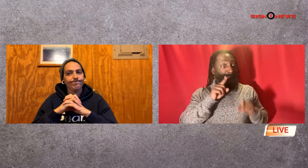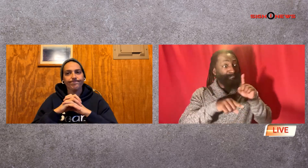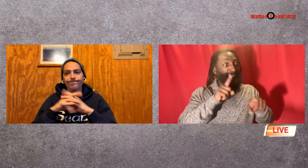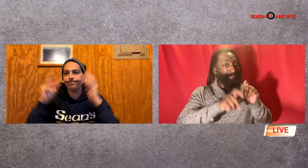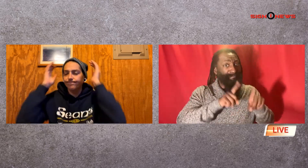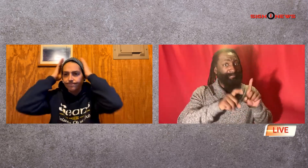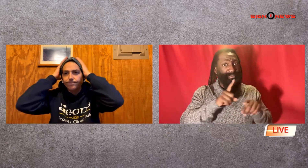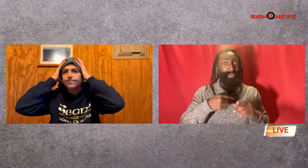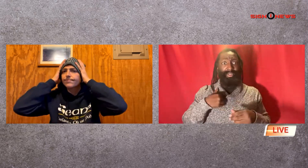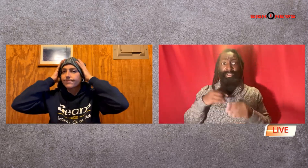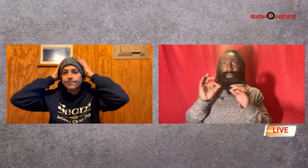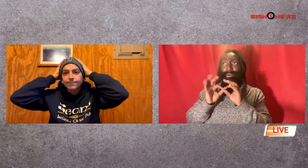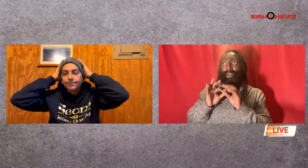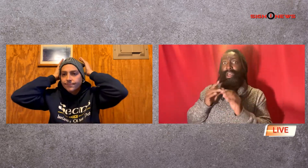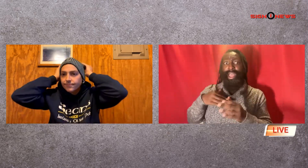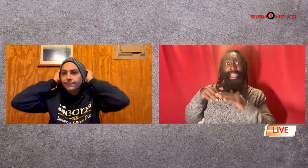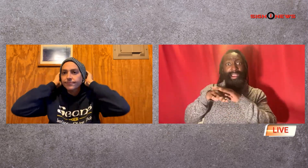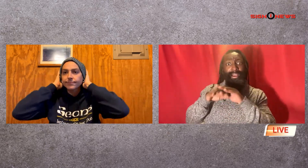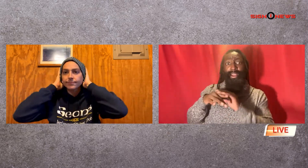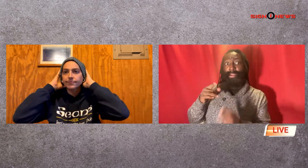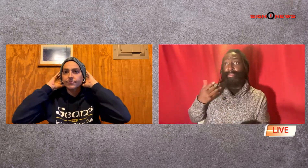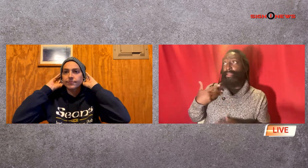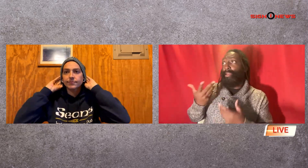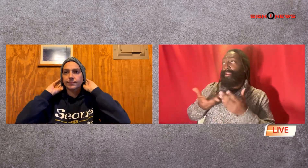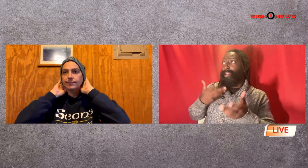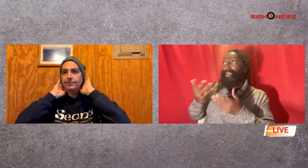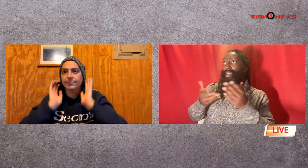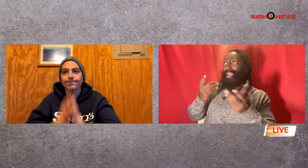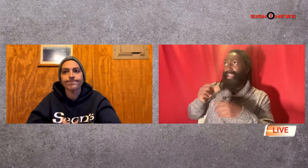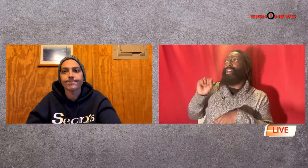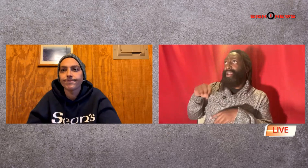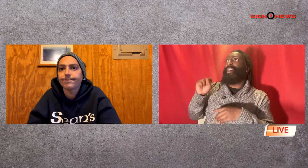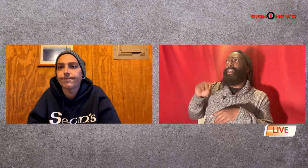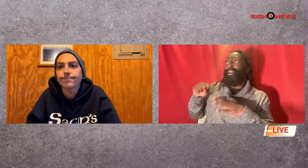asked him a bunch of questions and he had no language access so he was just nodding